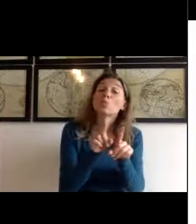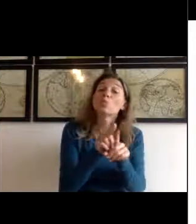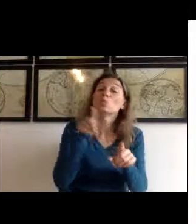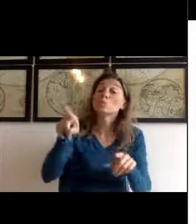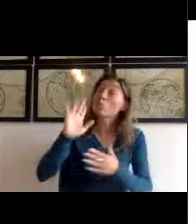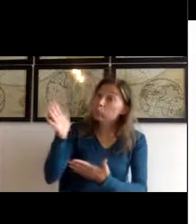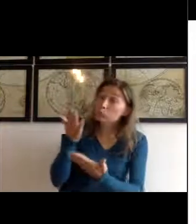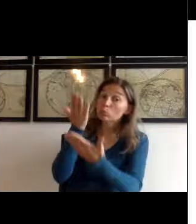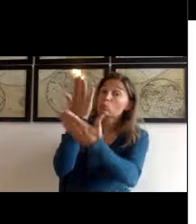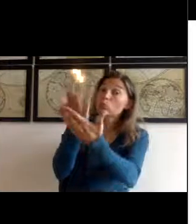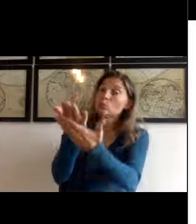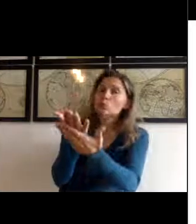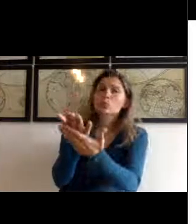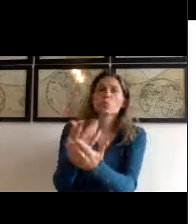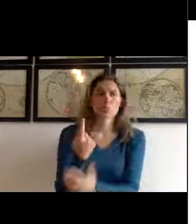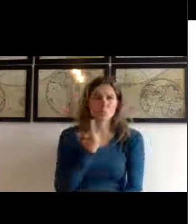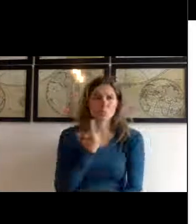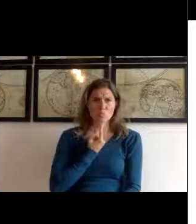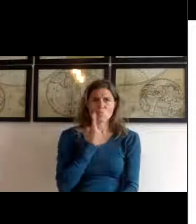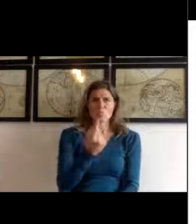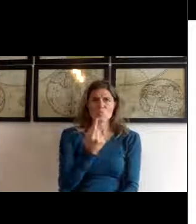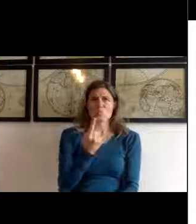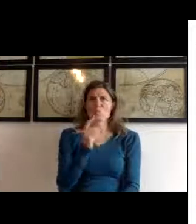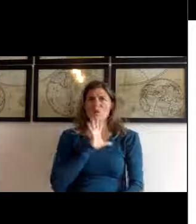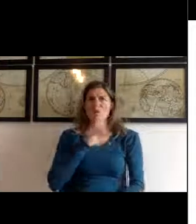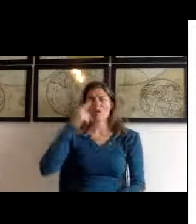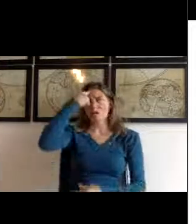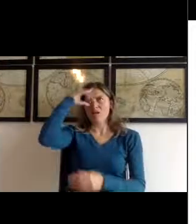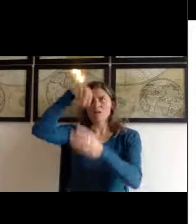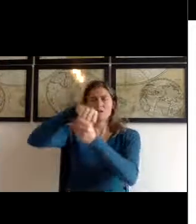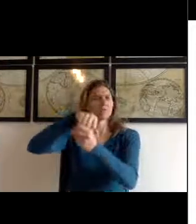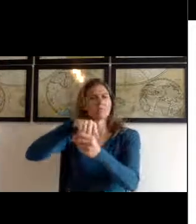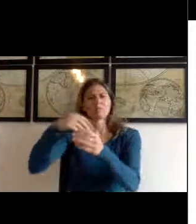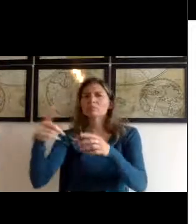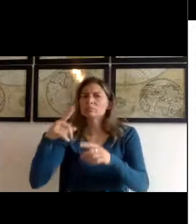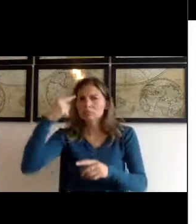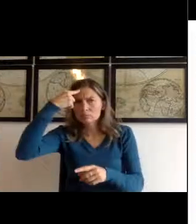We engage with beneficiaries, elders, street children,